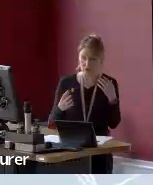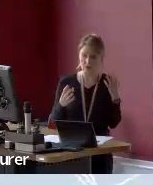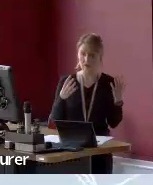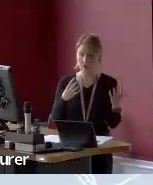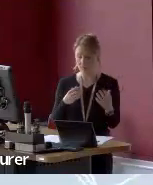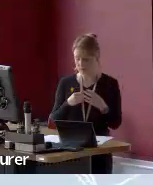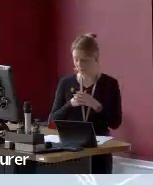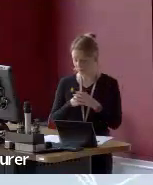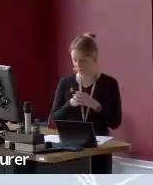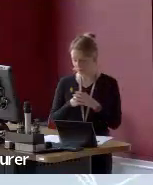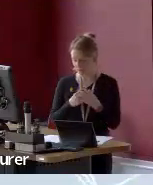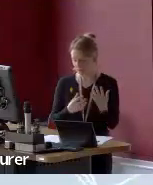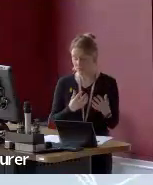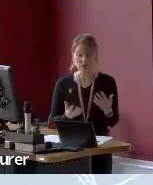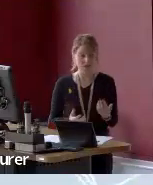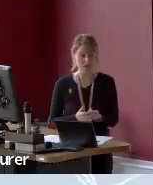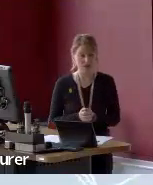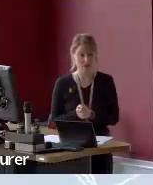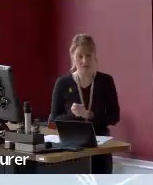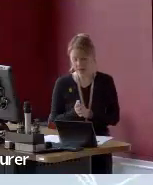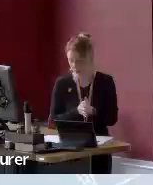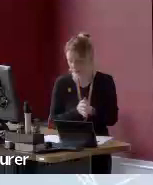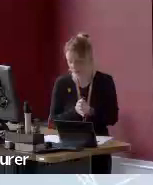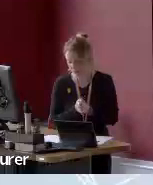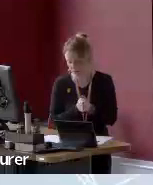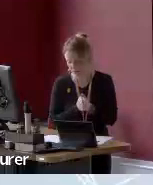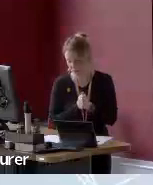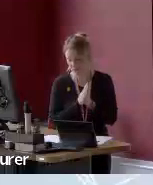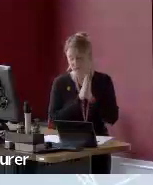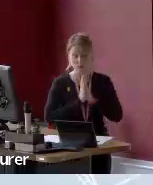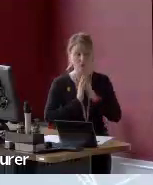inclusive and collaborative way has helped us to reach new audiences with our research to build